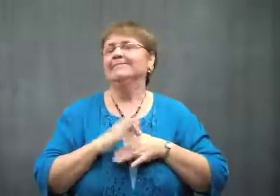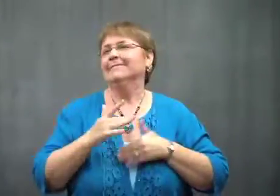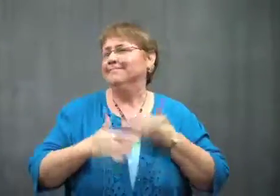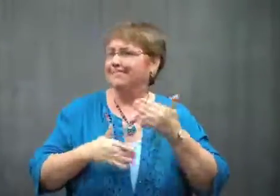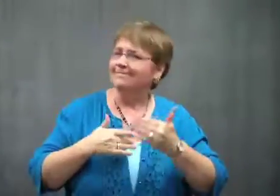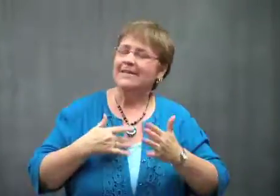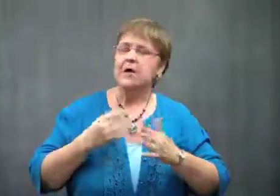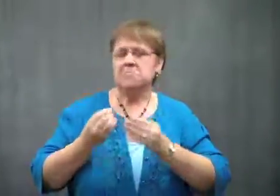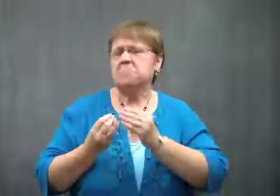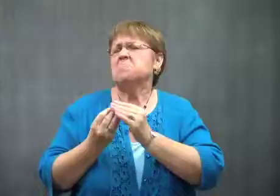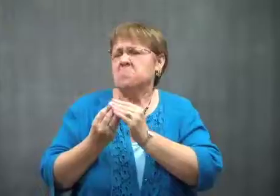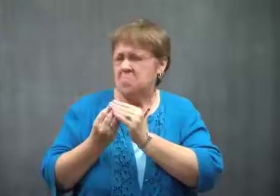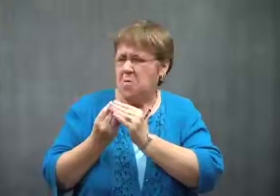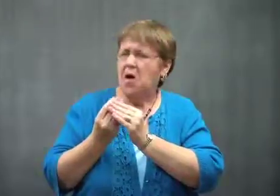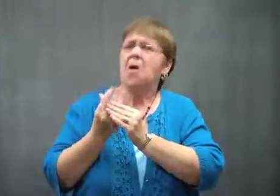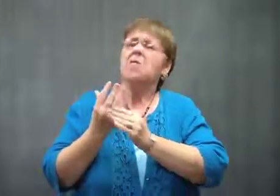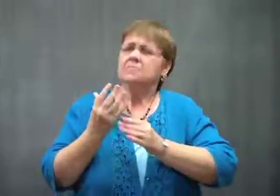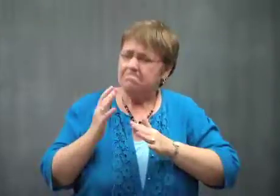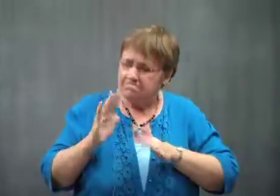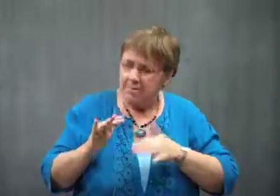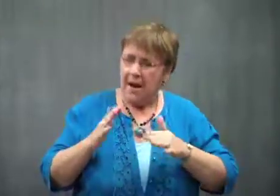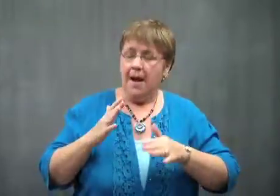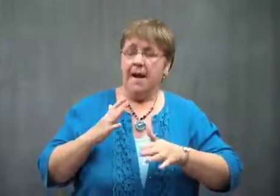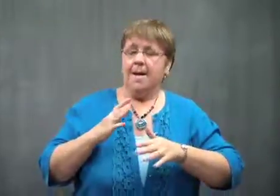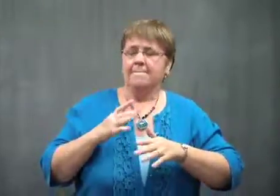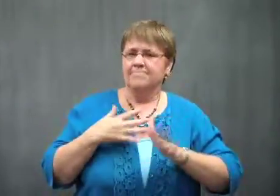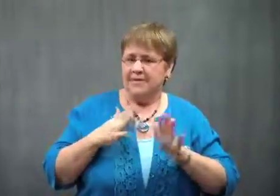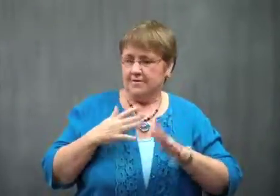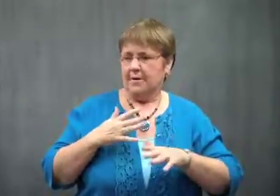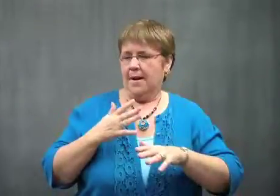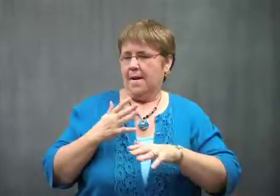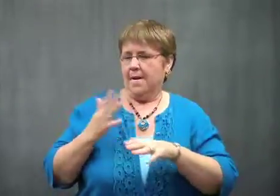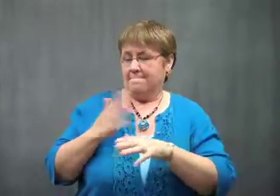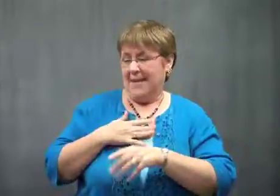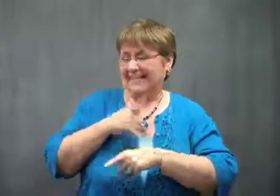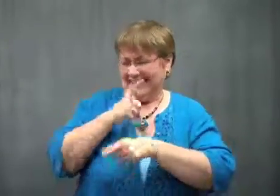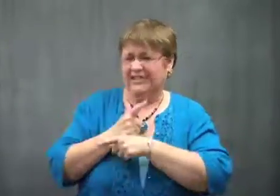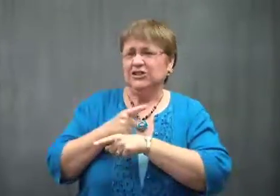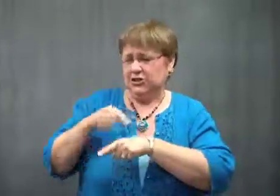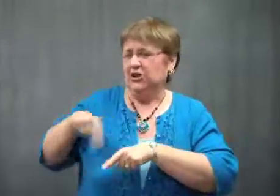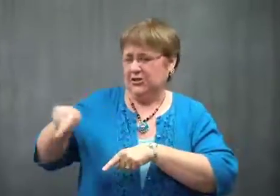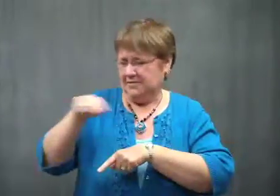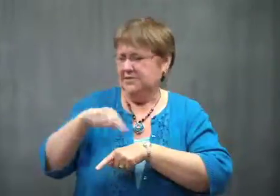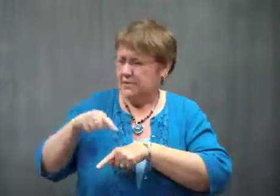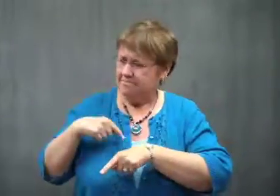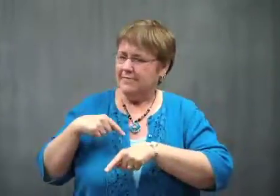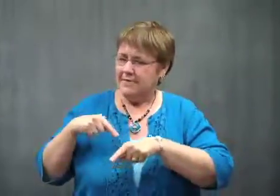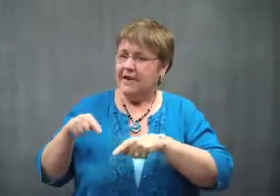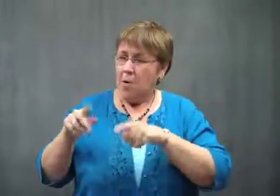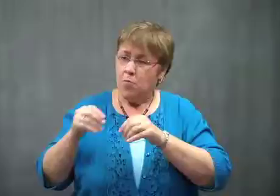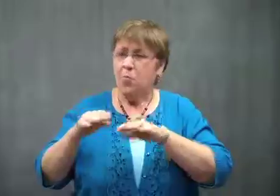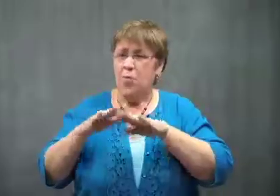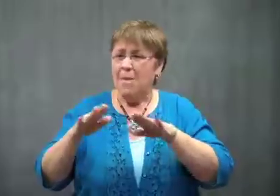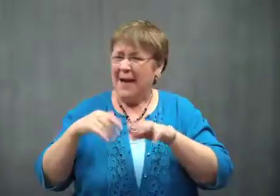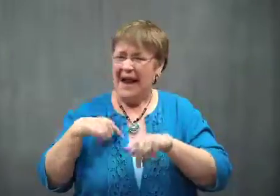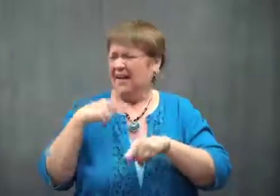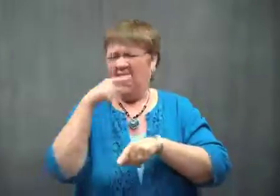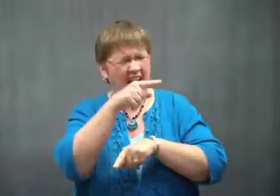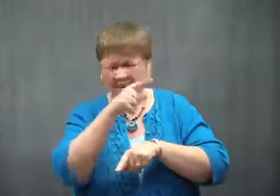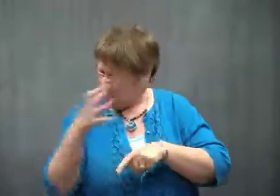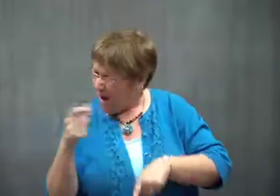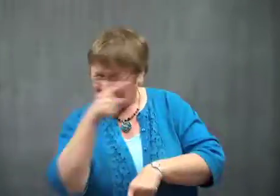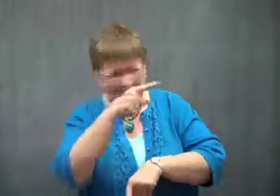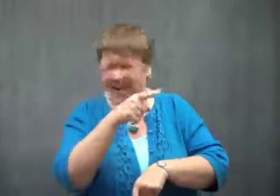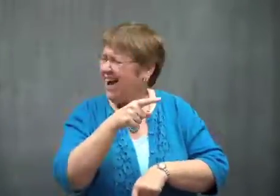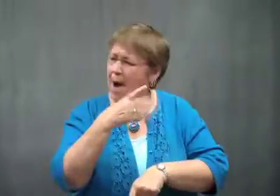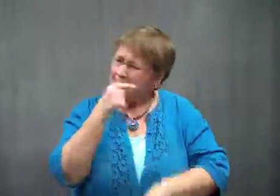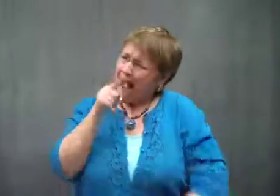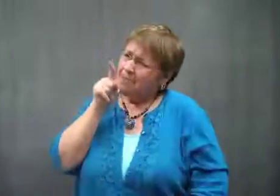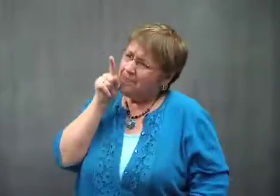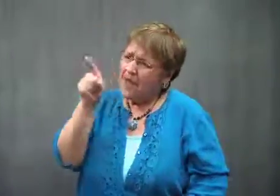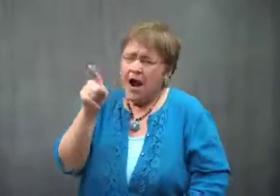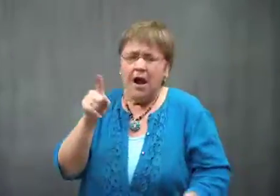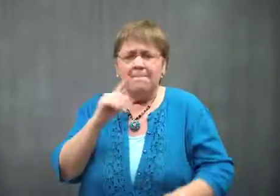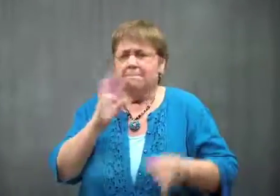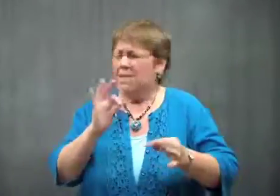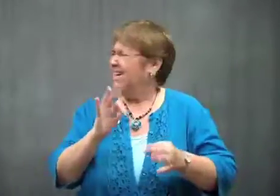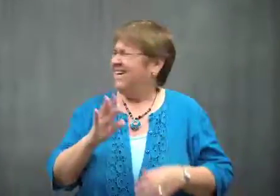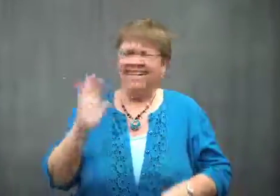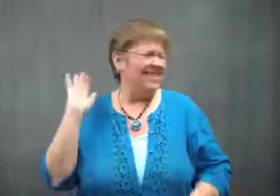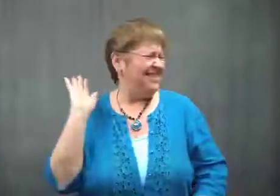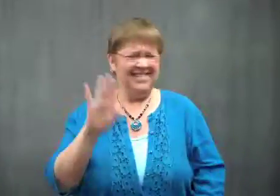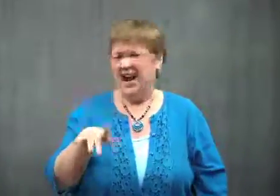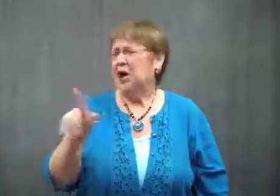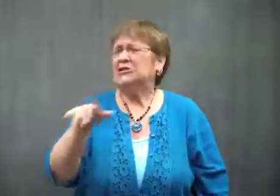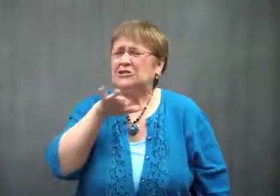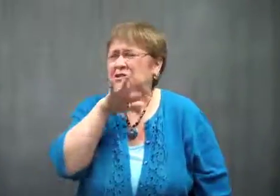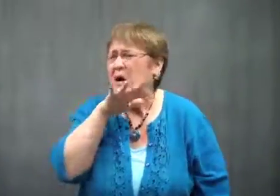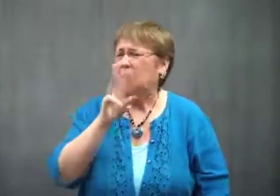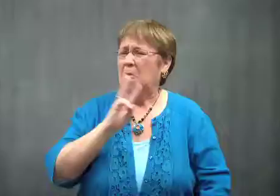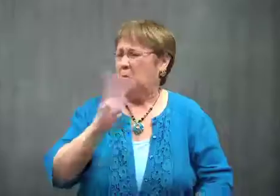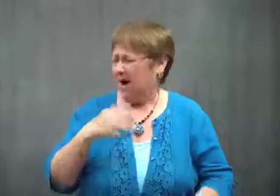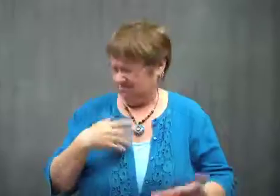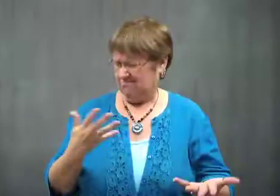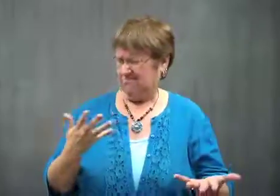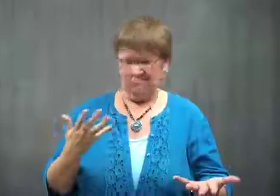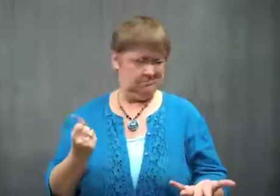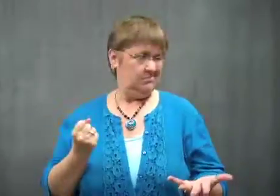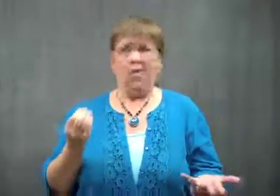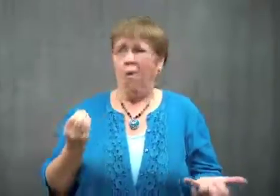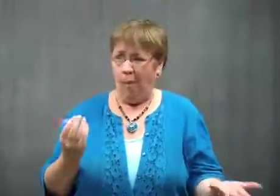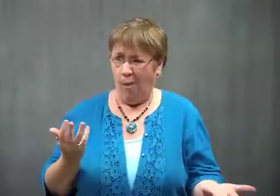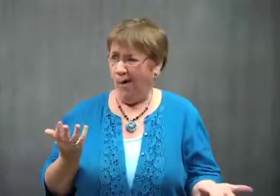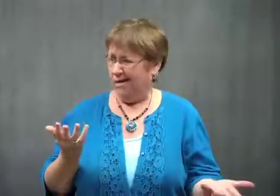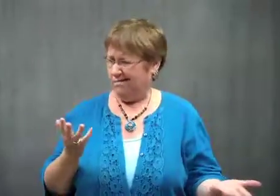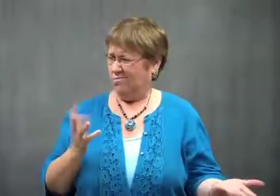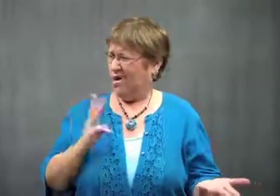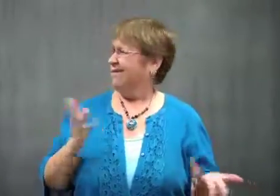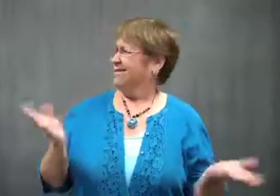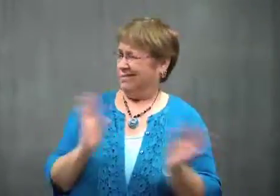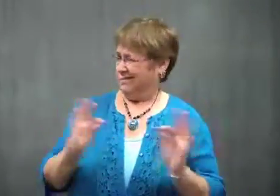I got older. My sisters would want to swim at the other place.